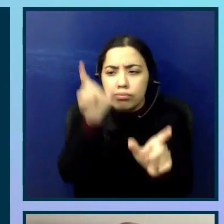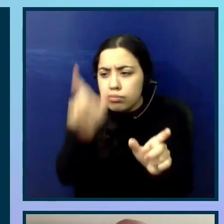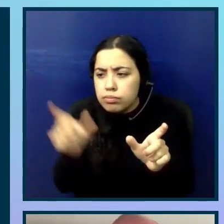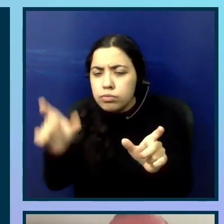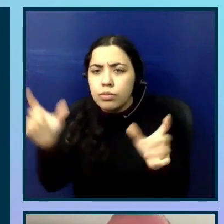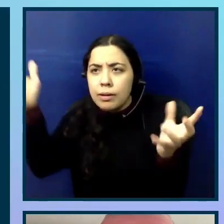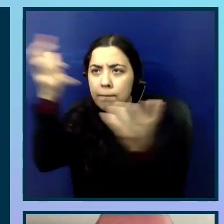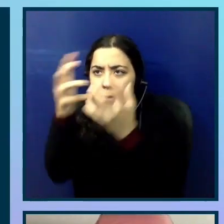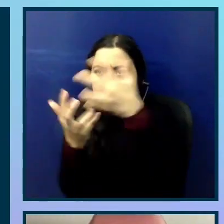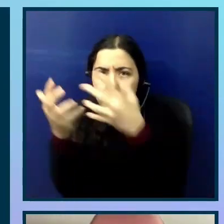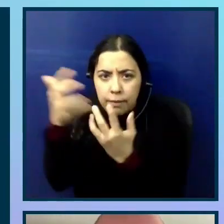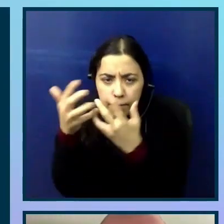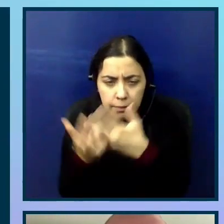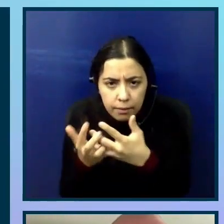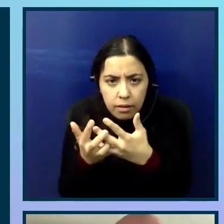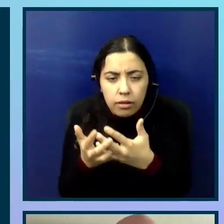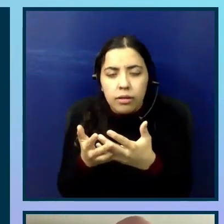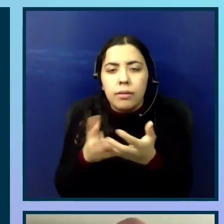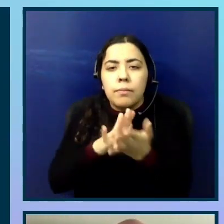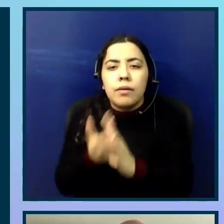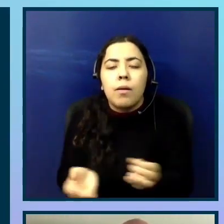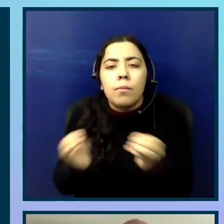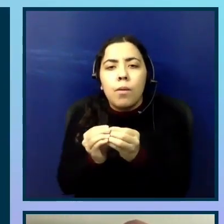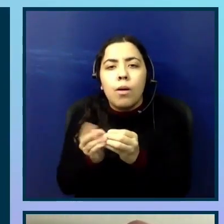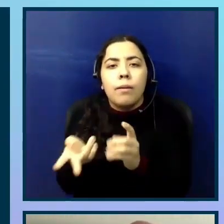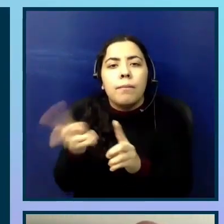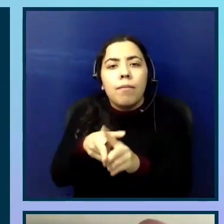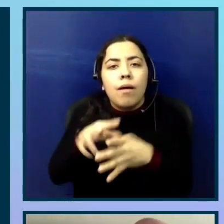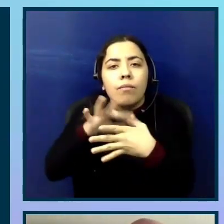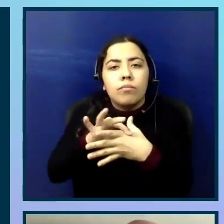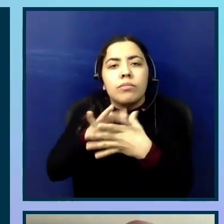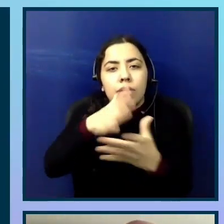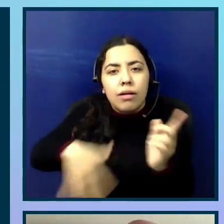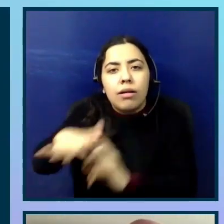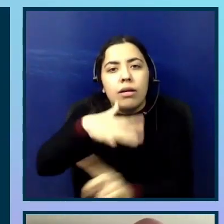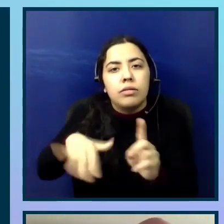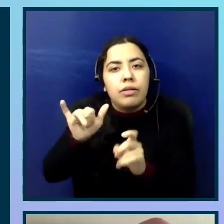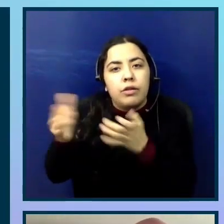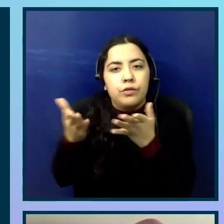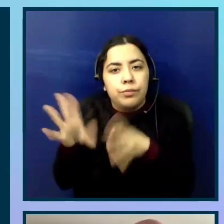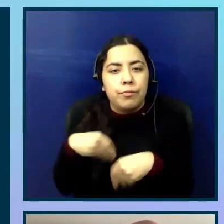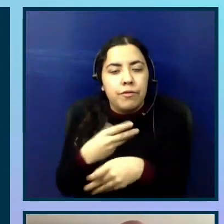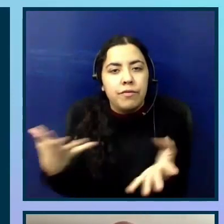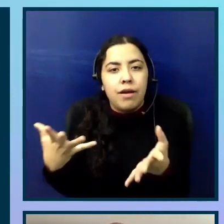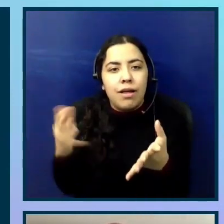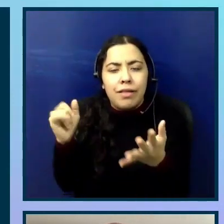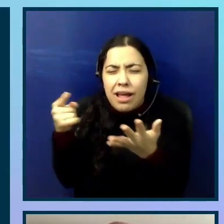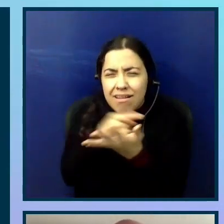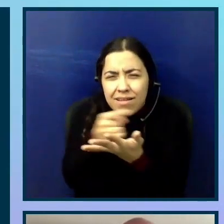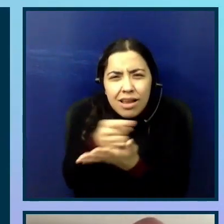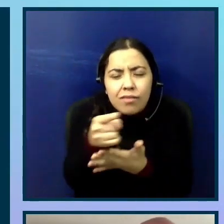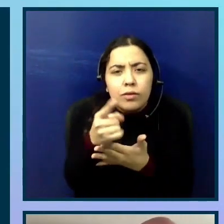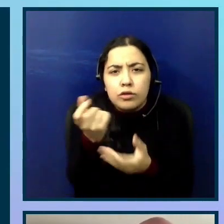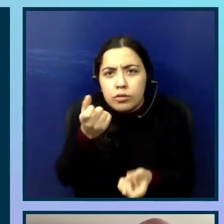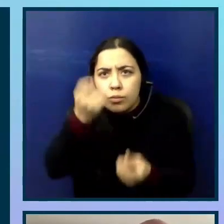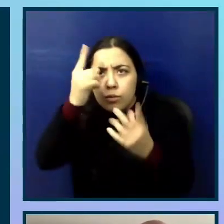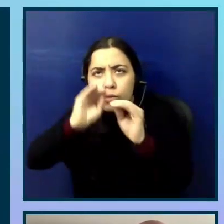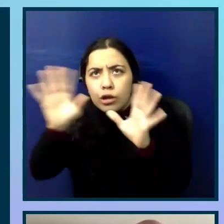contextualizing it into types of service. And thinking about navigation, you know, comprehension function, task completion,